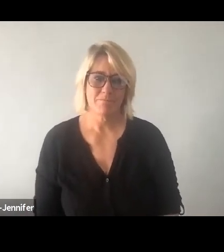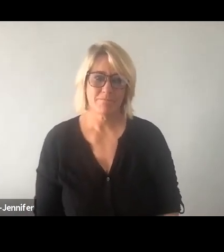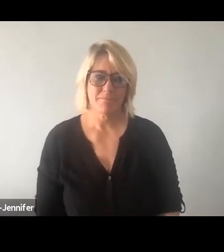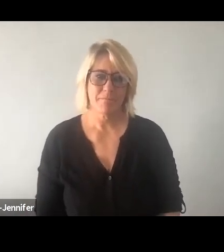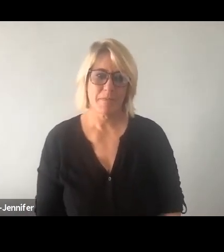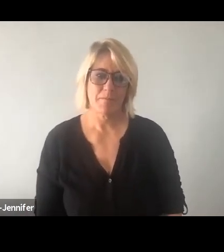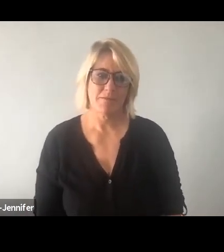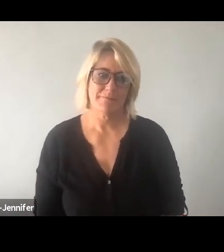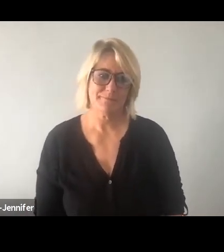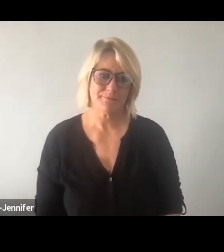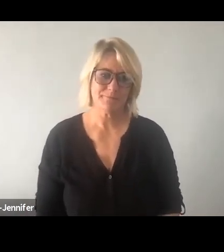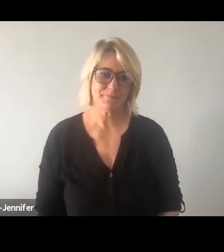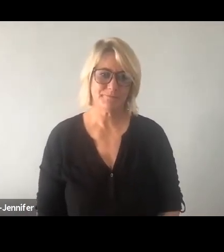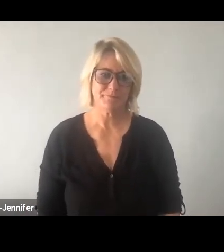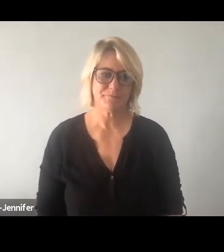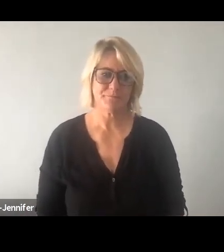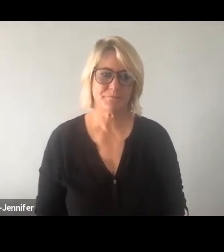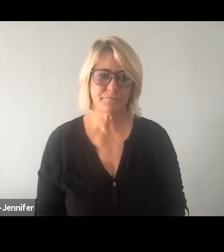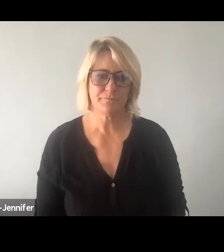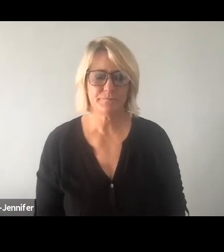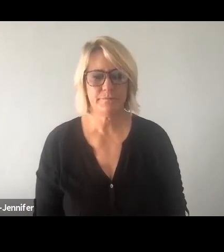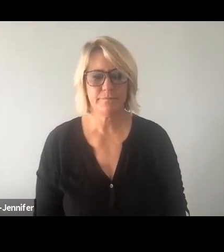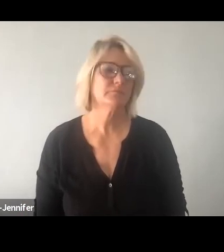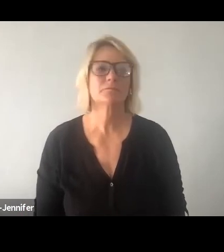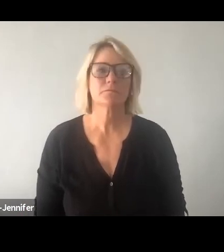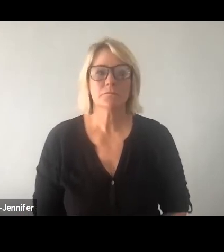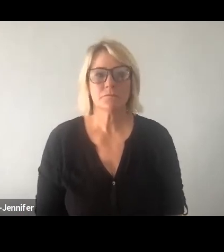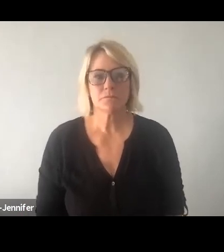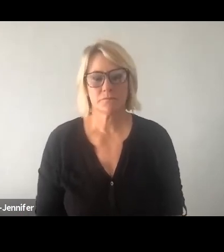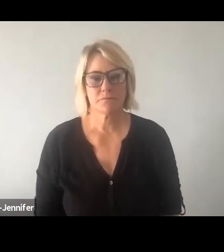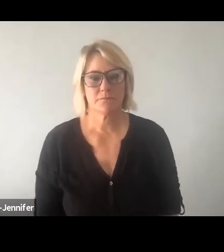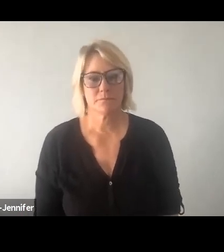» Scott: Okay, everybody, we're about 1 min to and we'll get started in